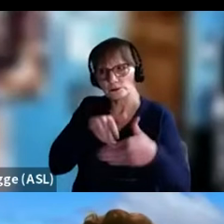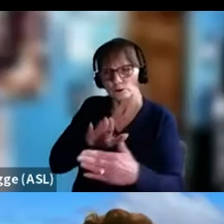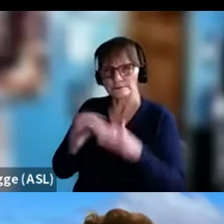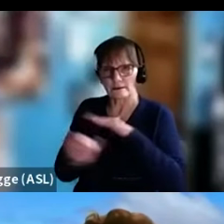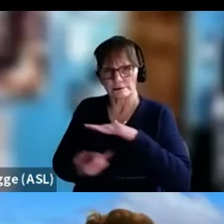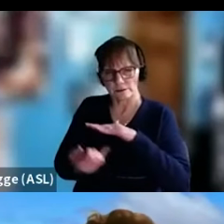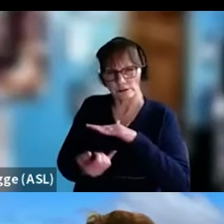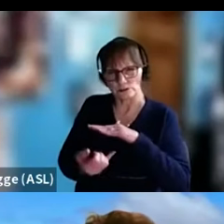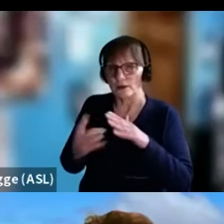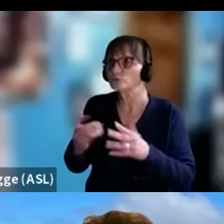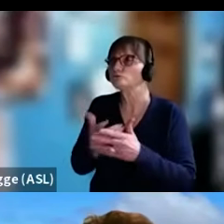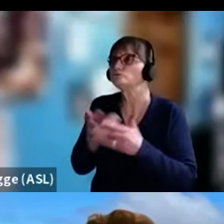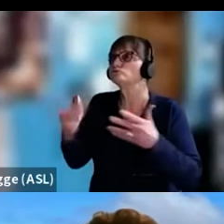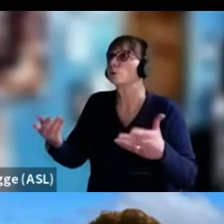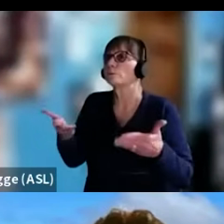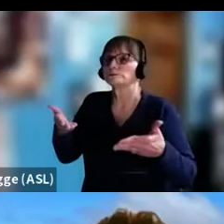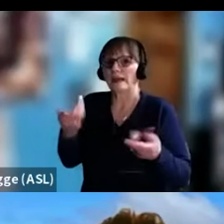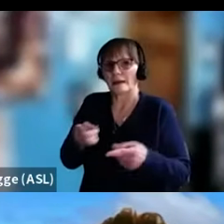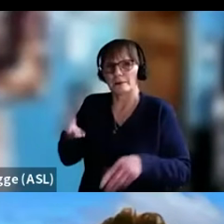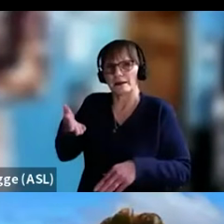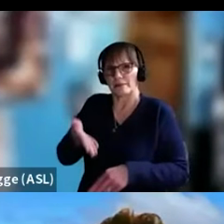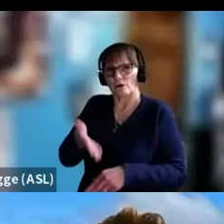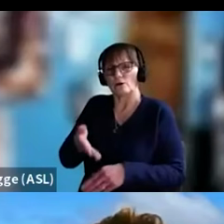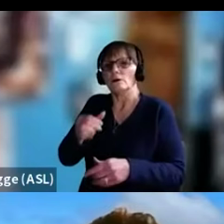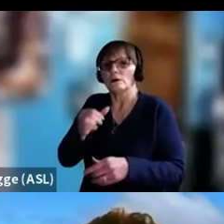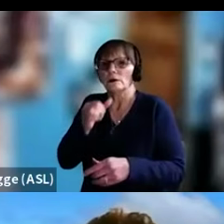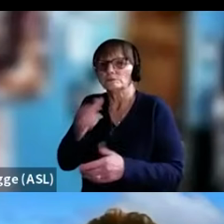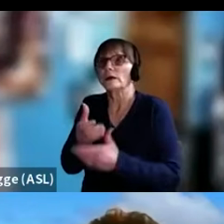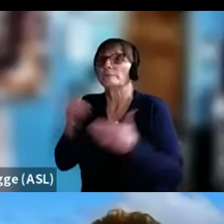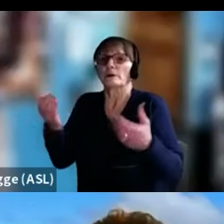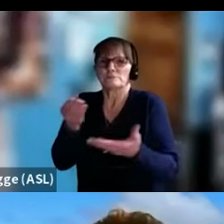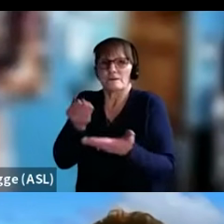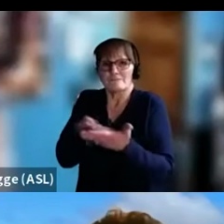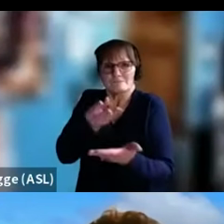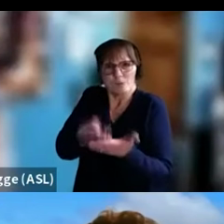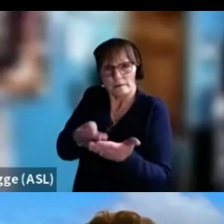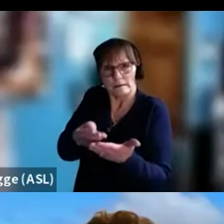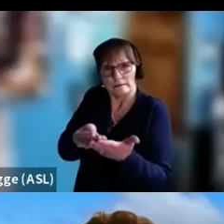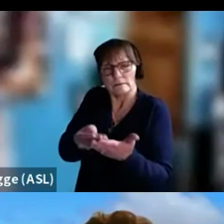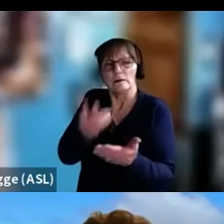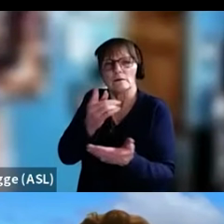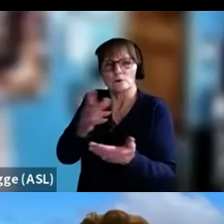There's just so much innovation there and while there's not as much funding as there is in health for area agencies on aging,